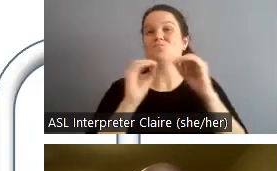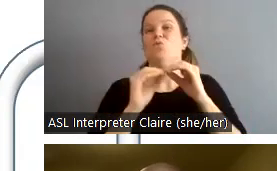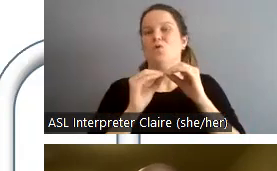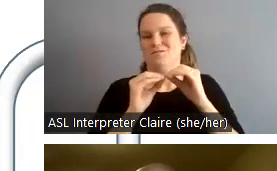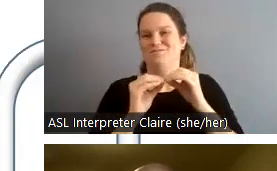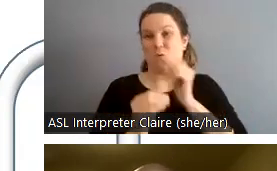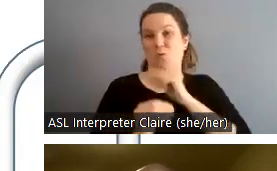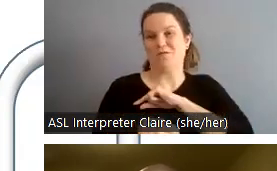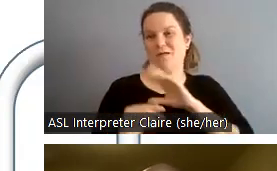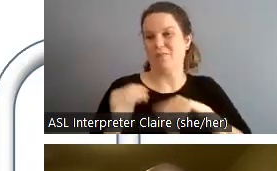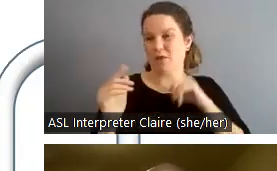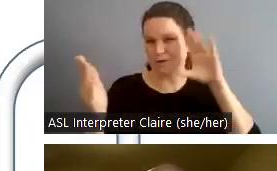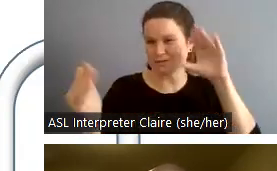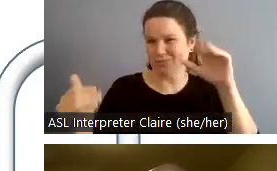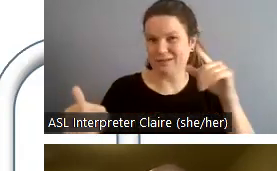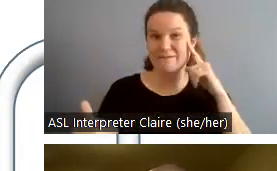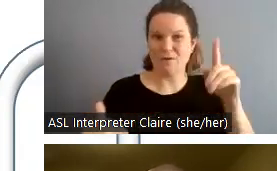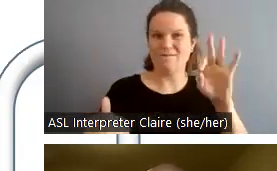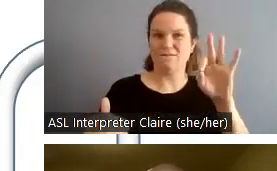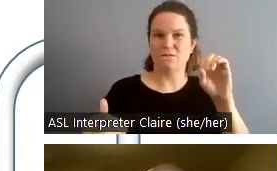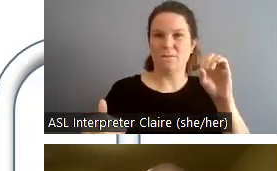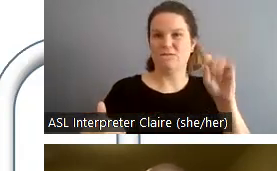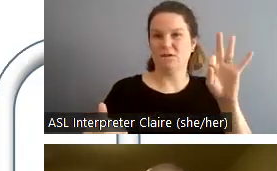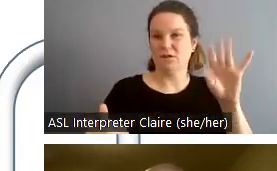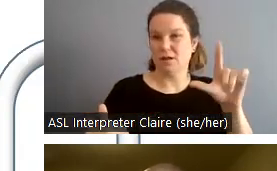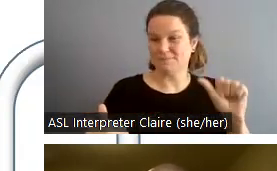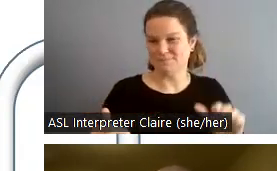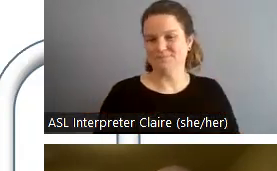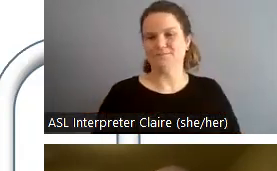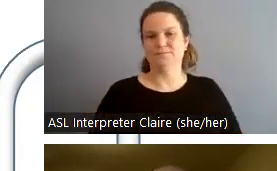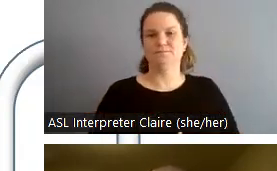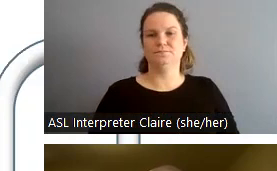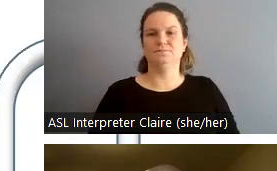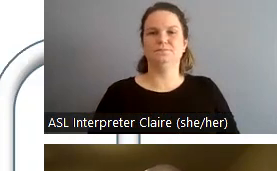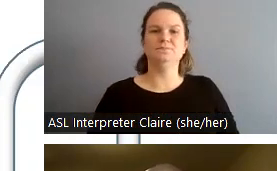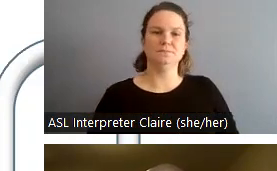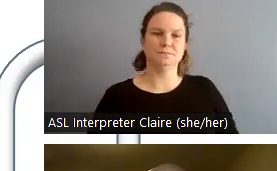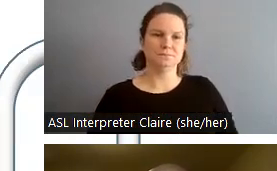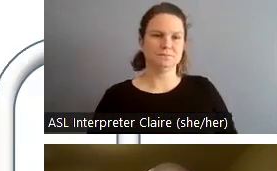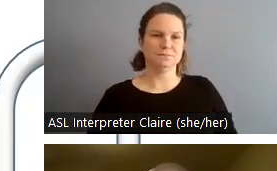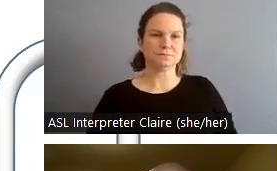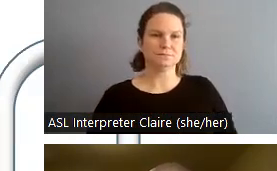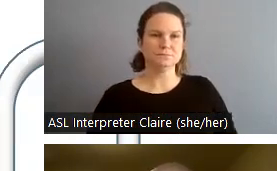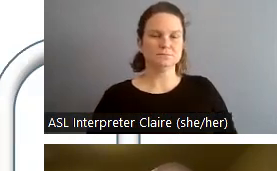to have for Oregon Family Leave Act entitlement. So, give us another slide